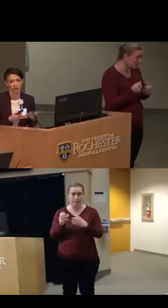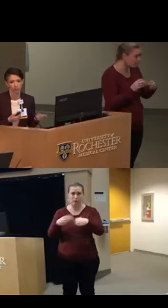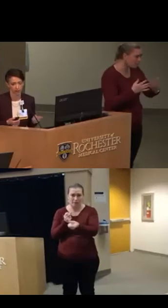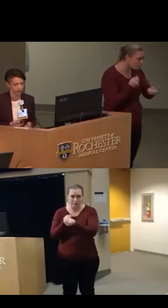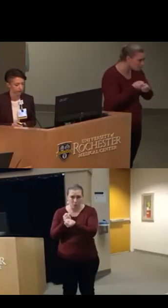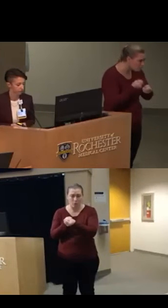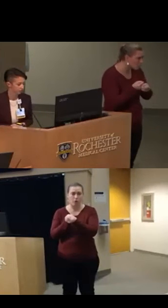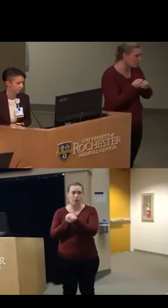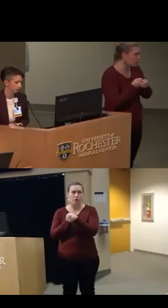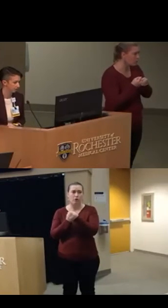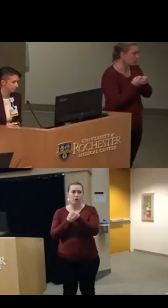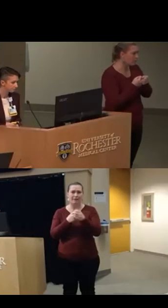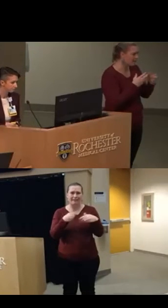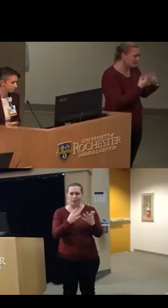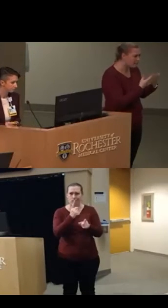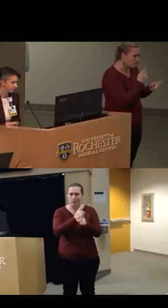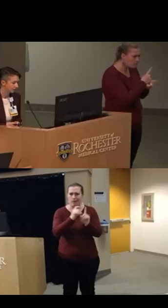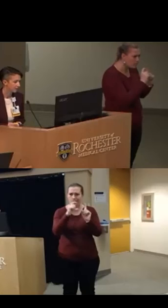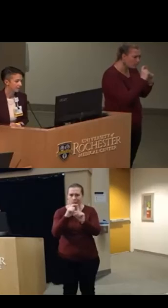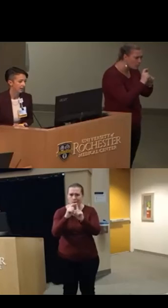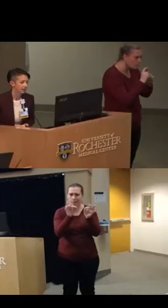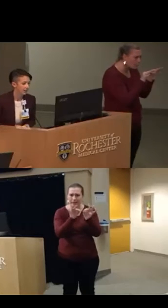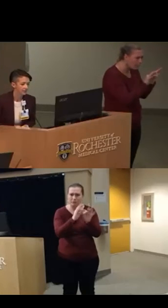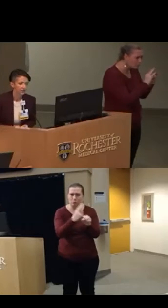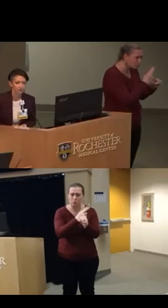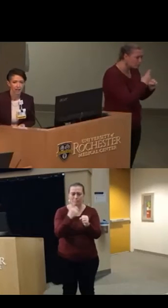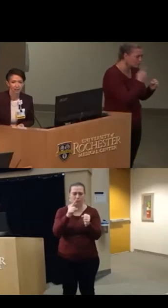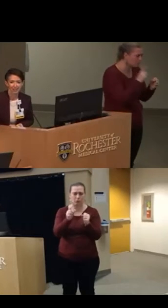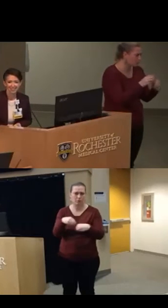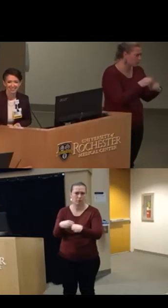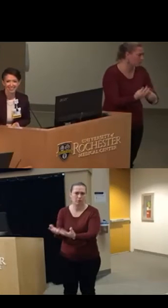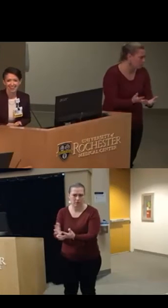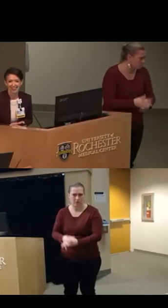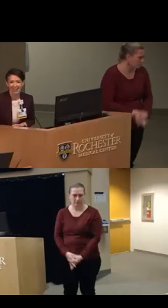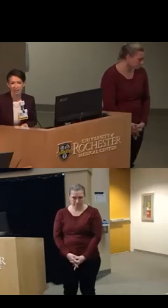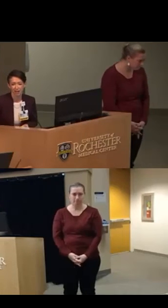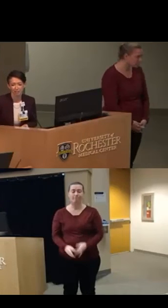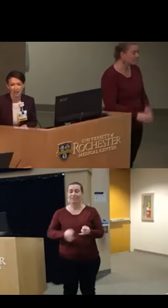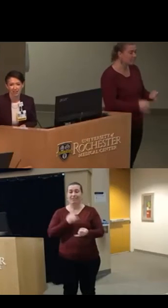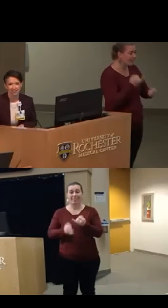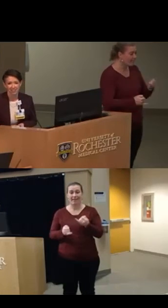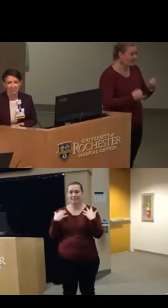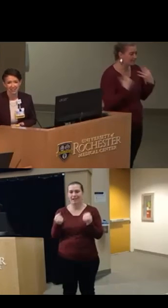know uh language and framework for that okay and lastly Health fits um our blog newsletter